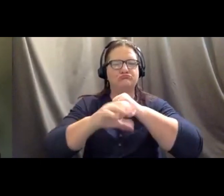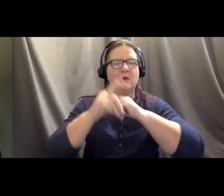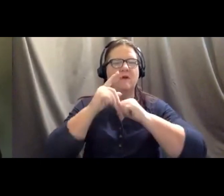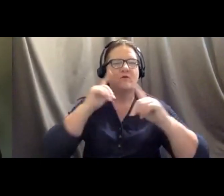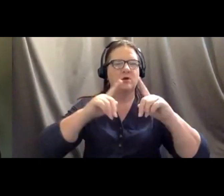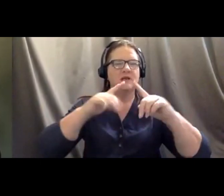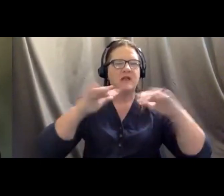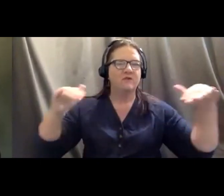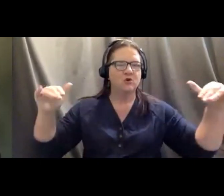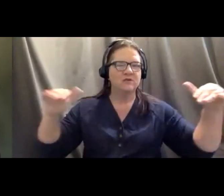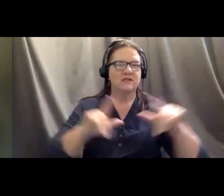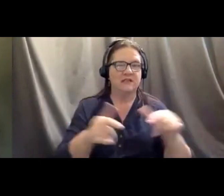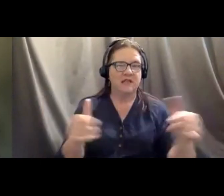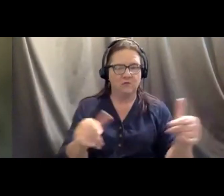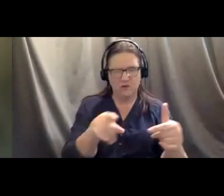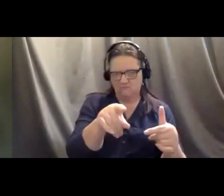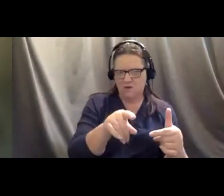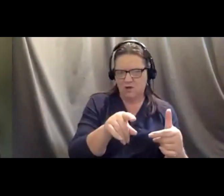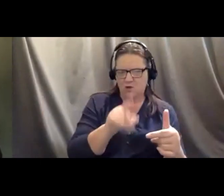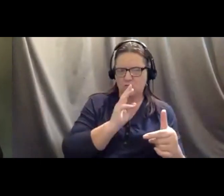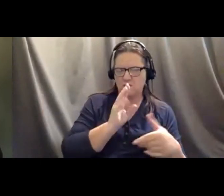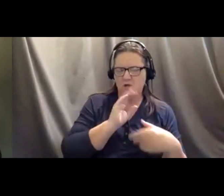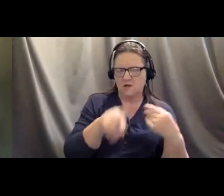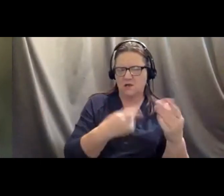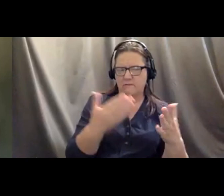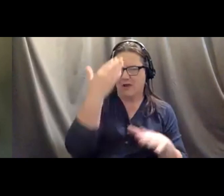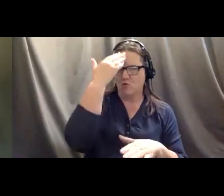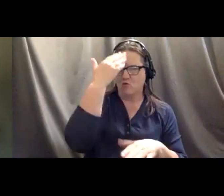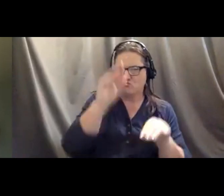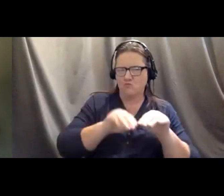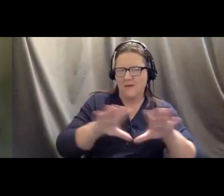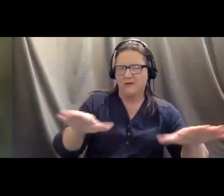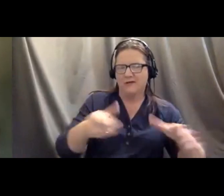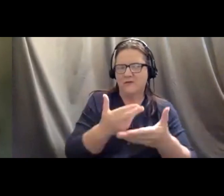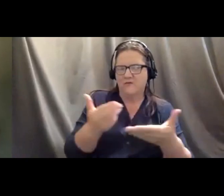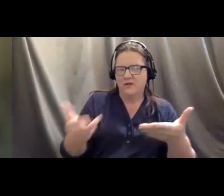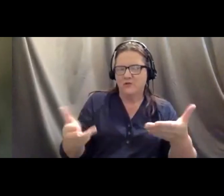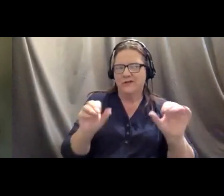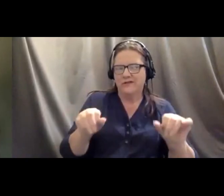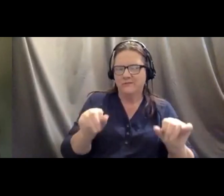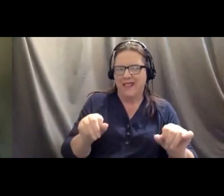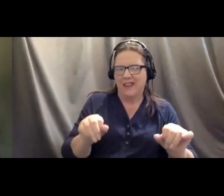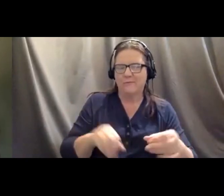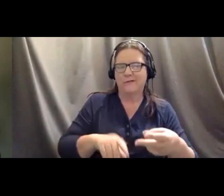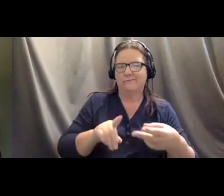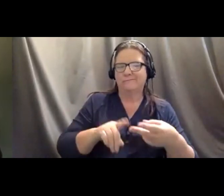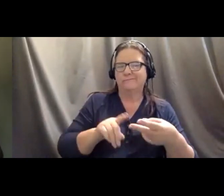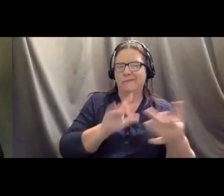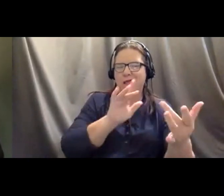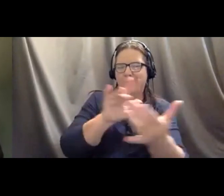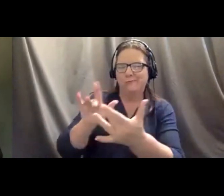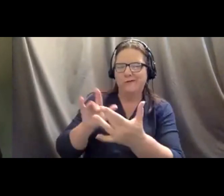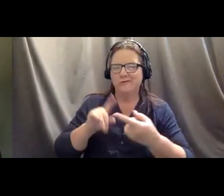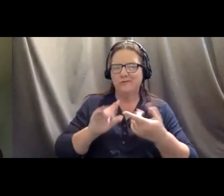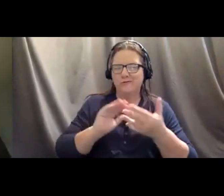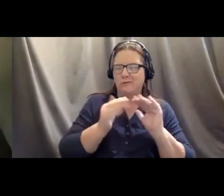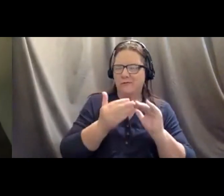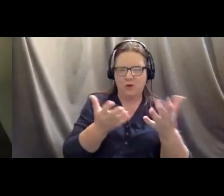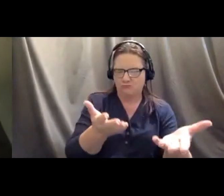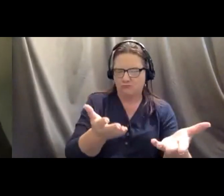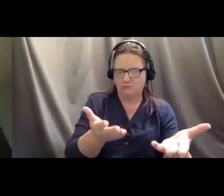Tina, is that about awareness of resources and outreach to community or what else is